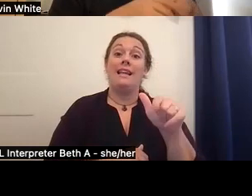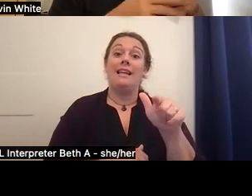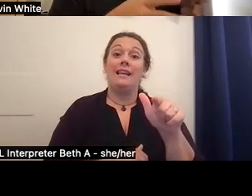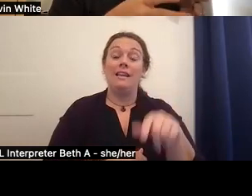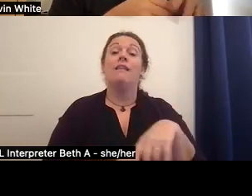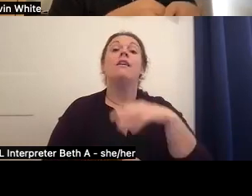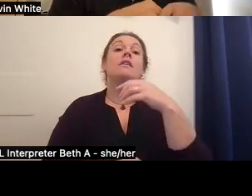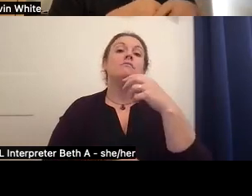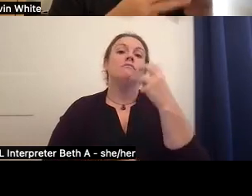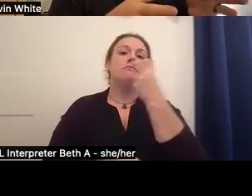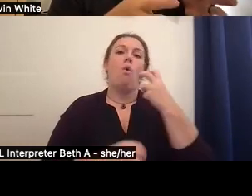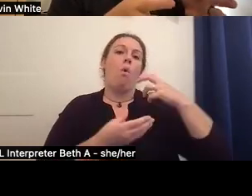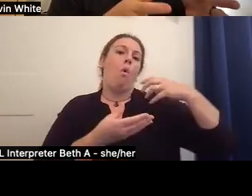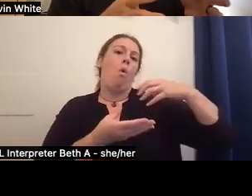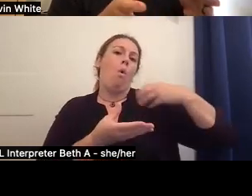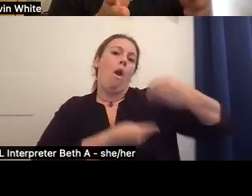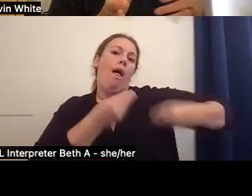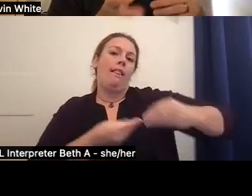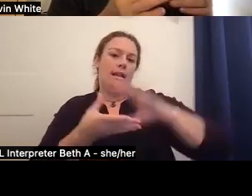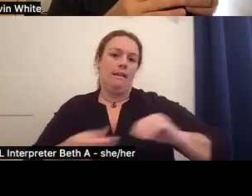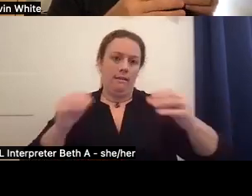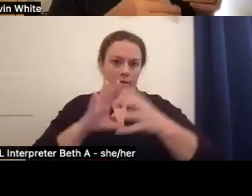there's this tension between the eradication of cultural language and knowledge from children